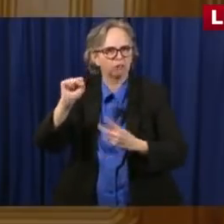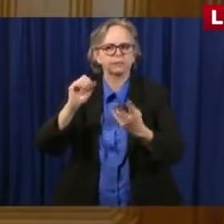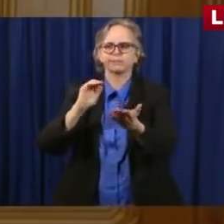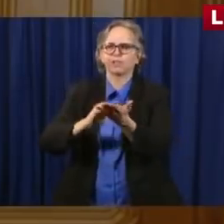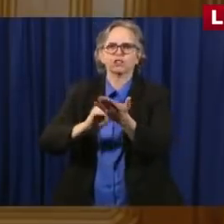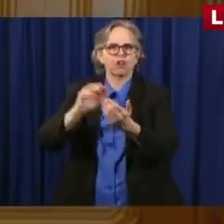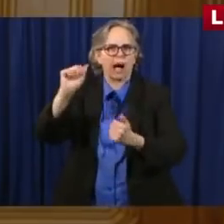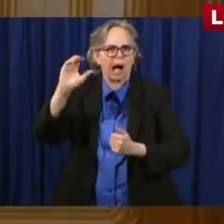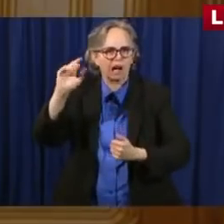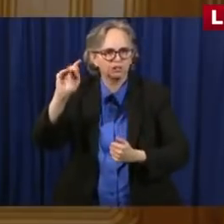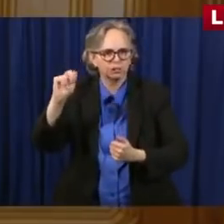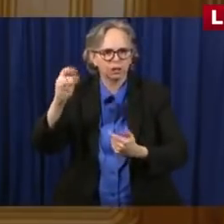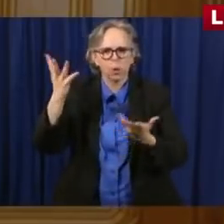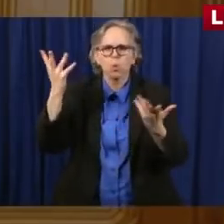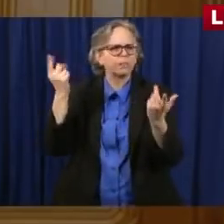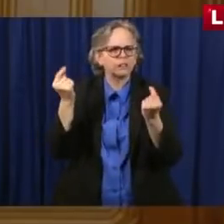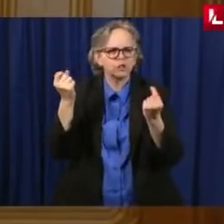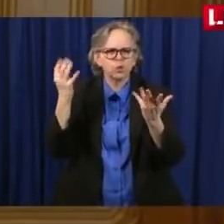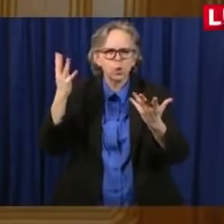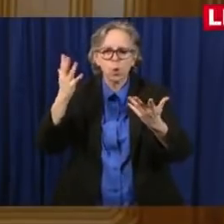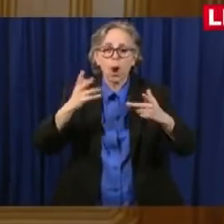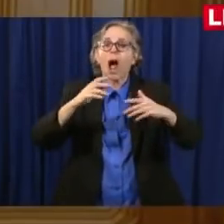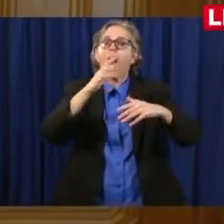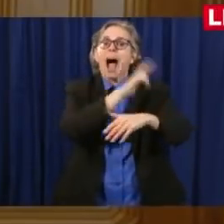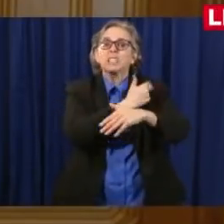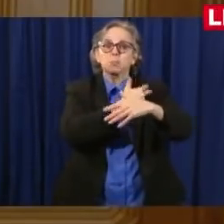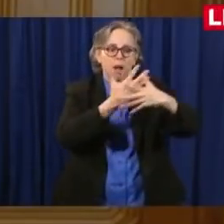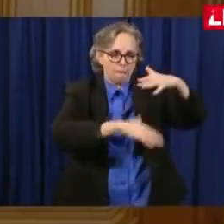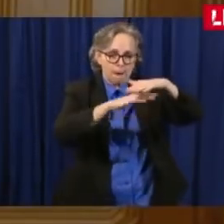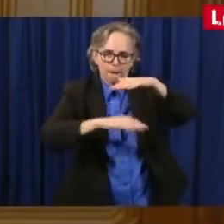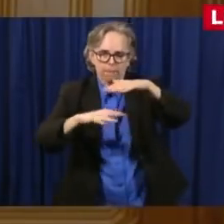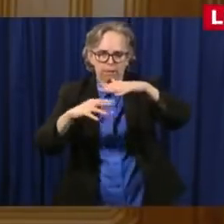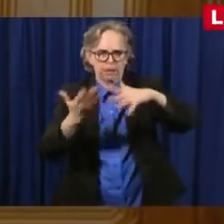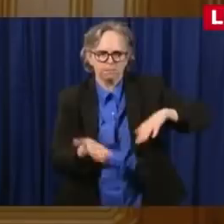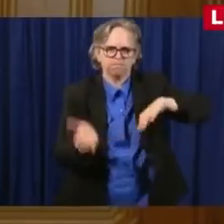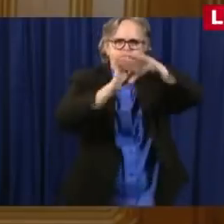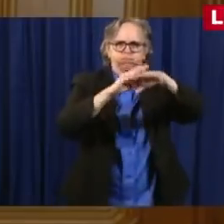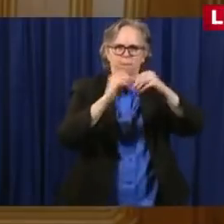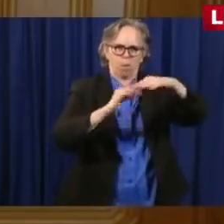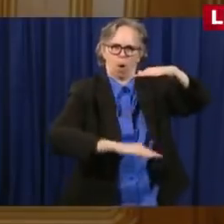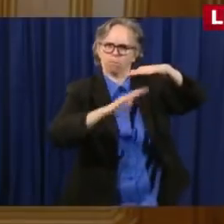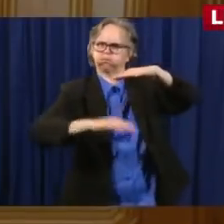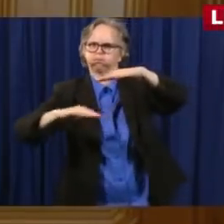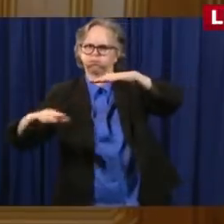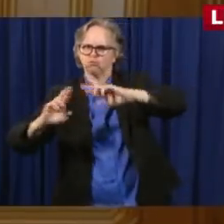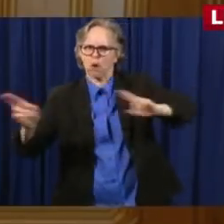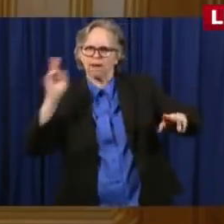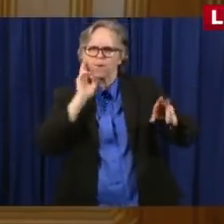MEMBERS ARE ALSO WORKING WITH GENERAL HARRIS AND DR. ACTON, HELPING TO EXPAND HOSPITAL CAPACITY.